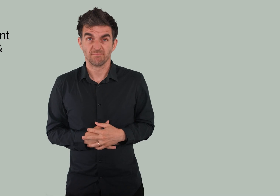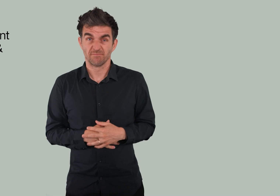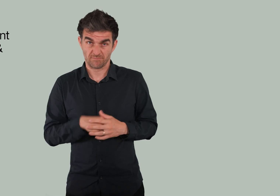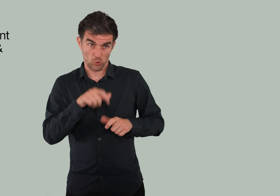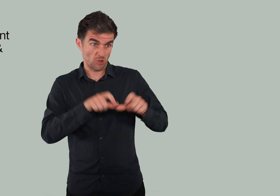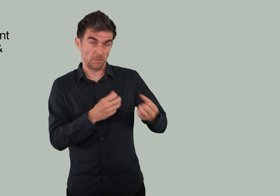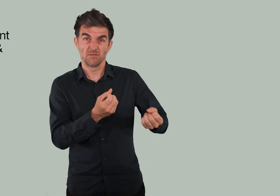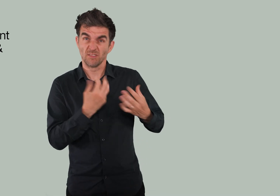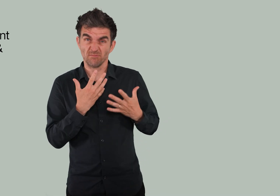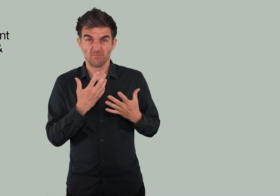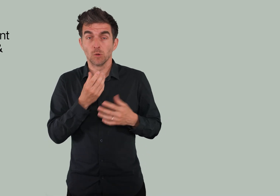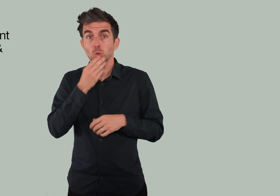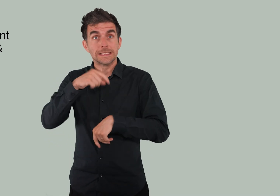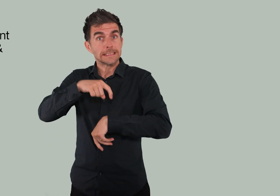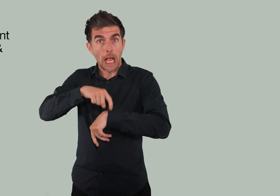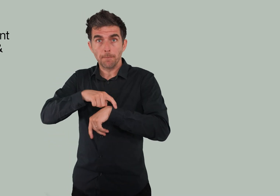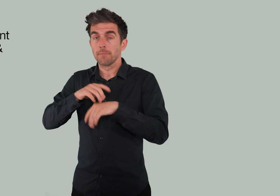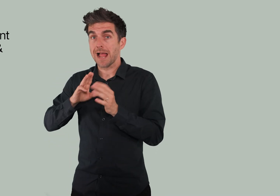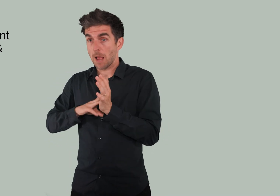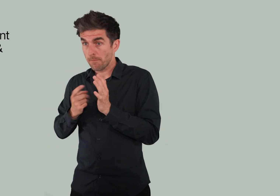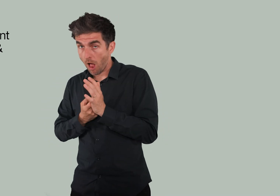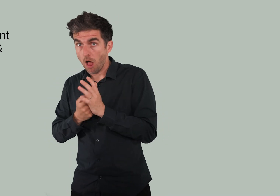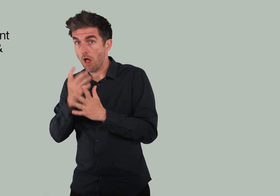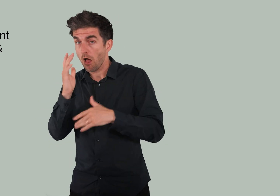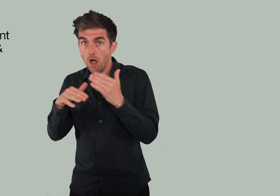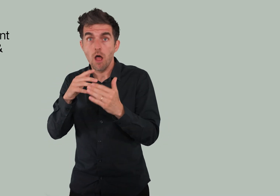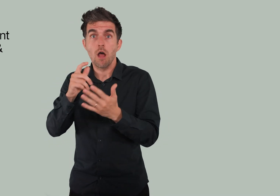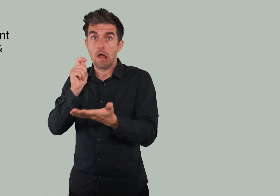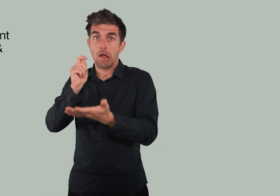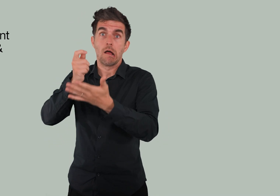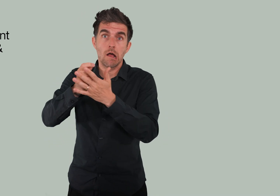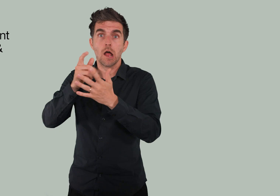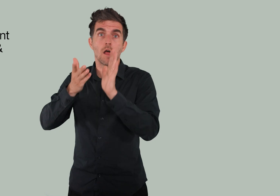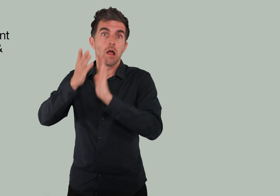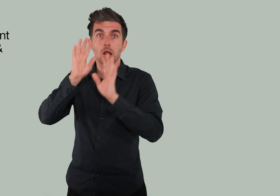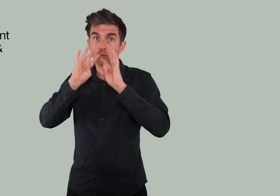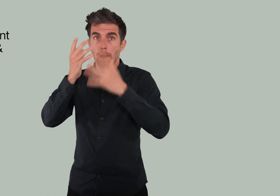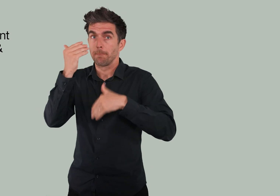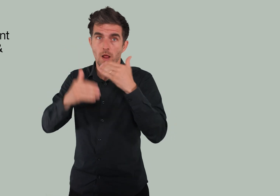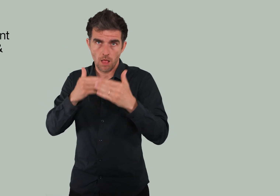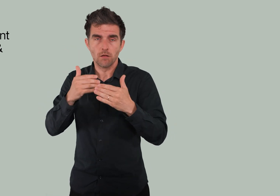Customers often use the time between the MR and tribunal